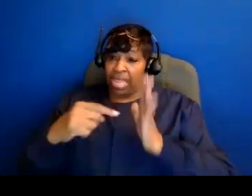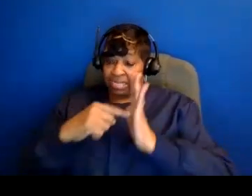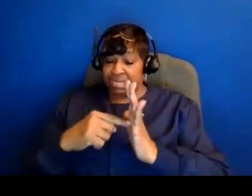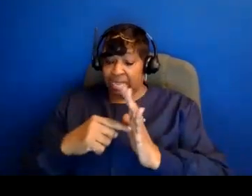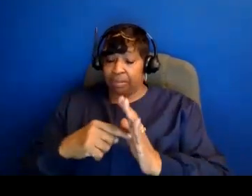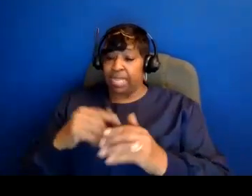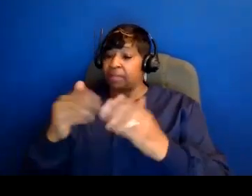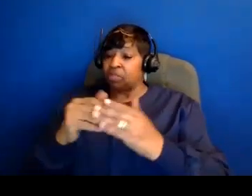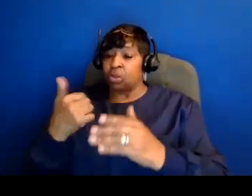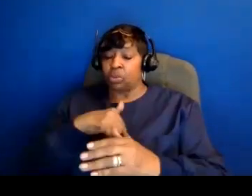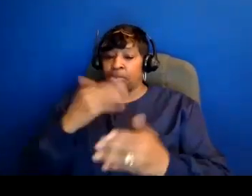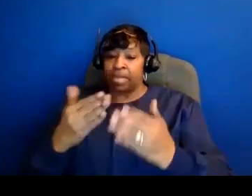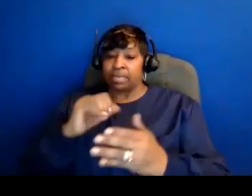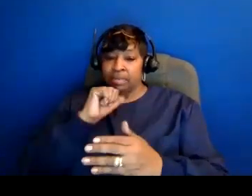lauravanpuymbrouck: and implicit self concepts.